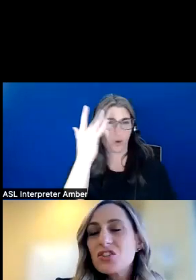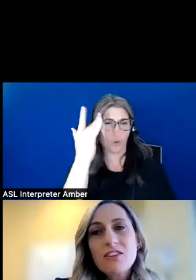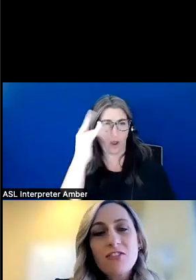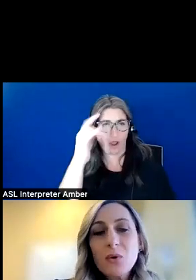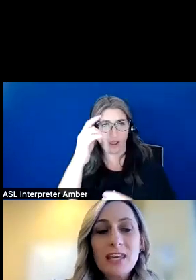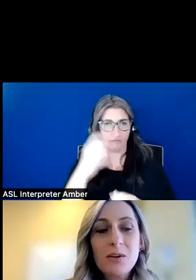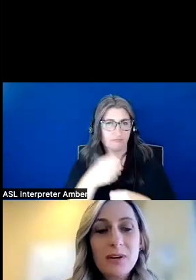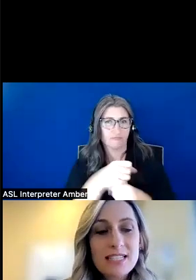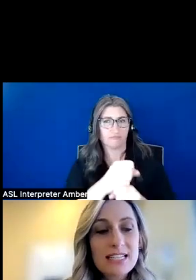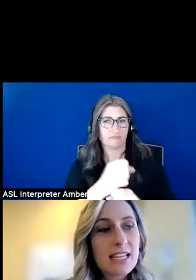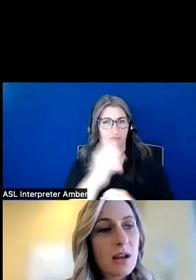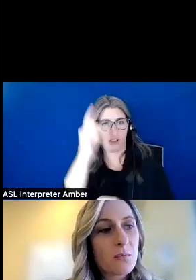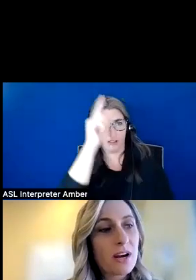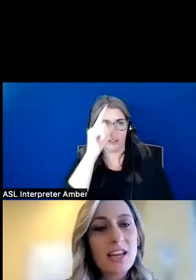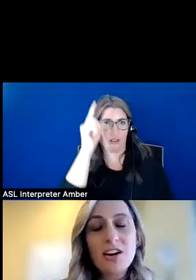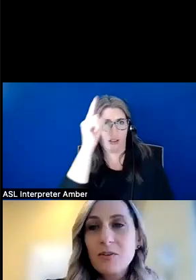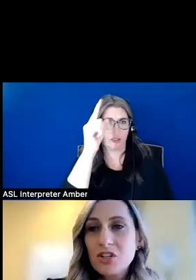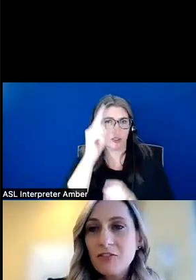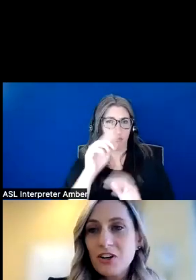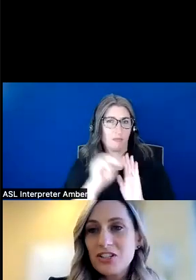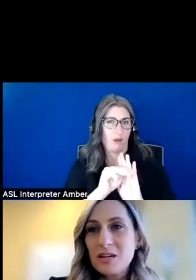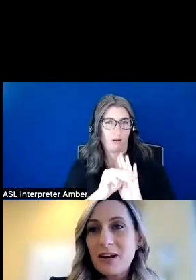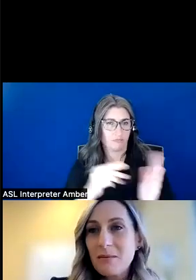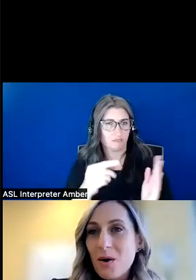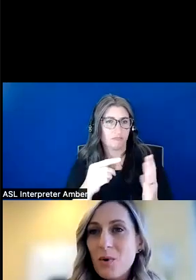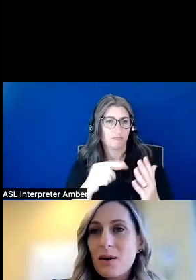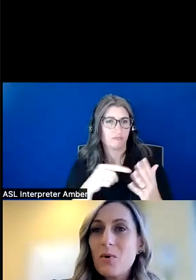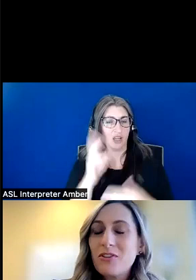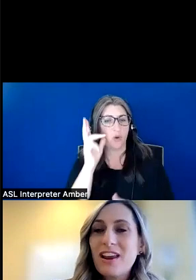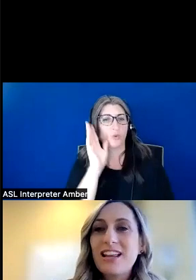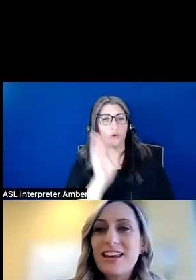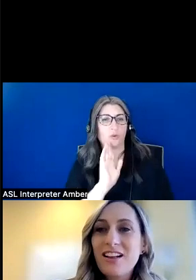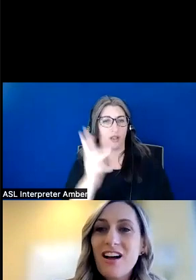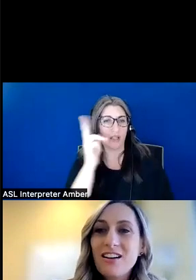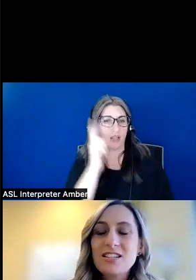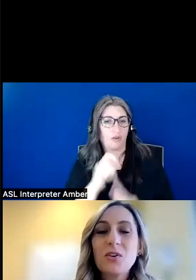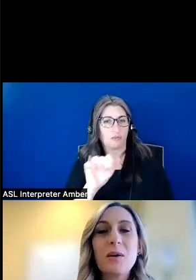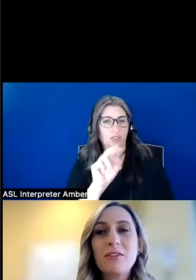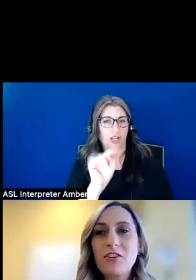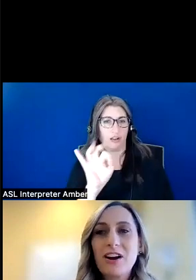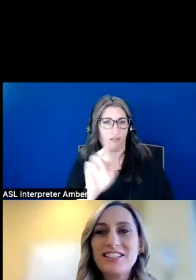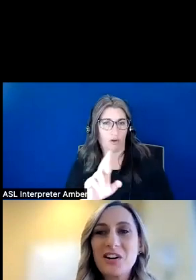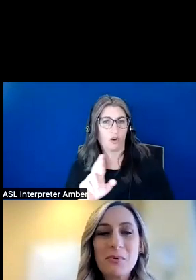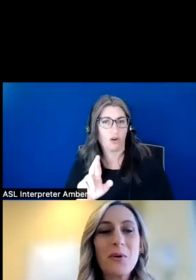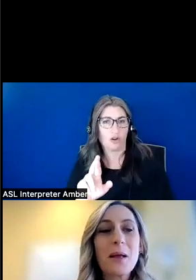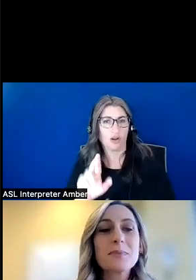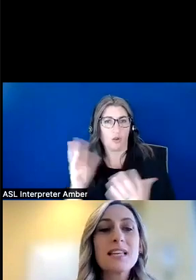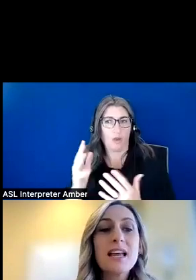These are just a few key reasons, and we're going to hear from Jennifer in just a minute about what motivated NACOG to create one for their Head Start programs.